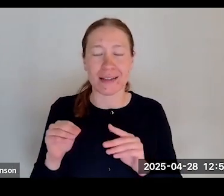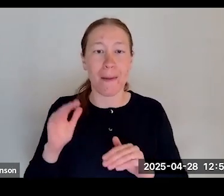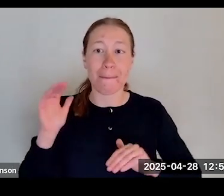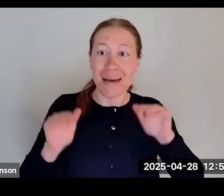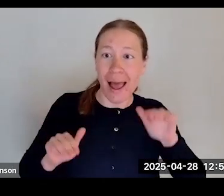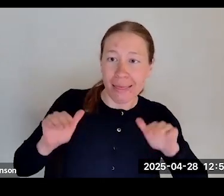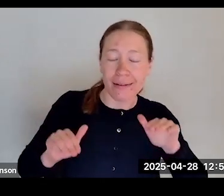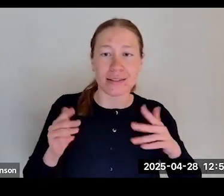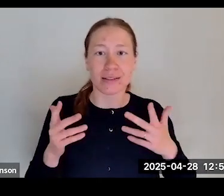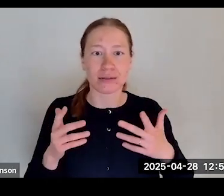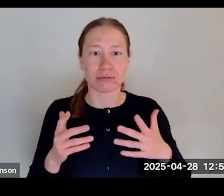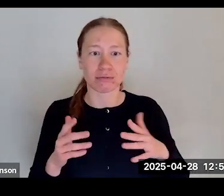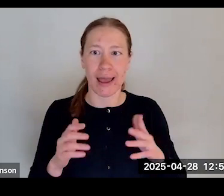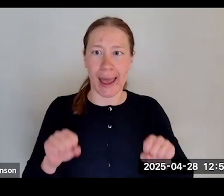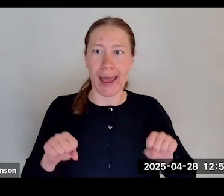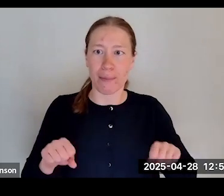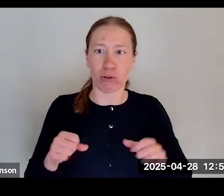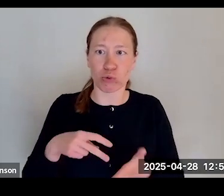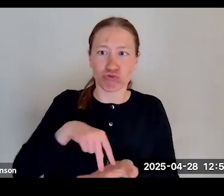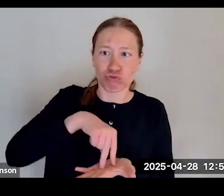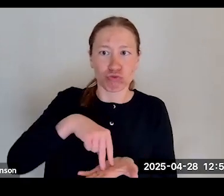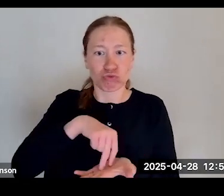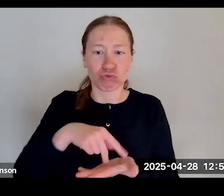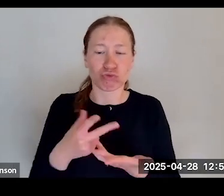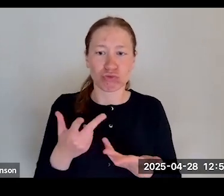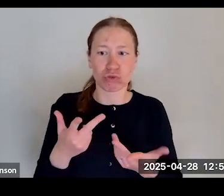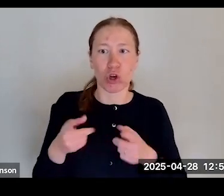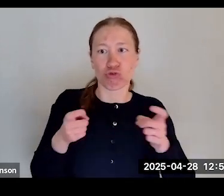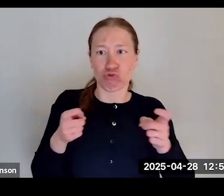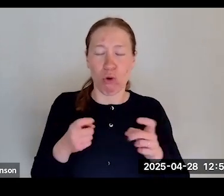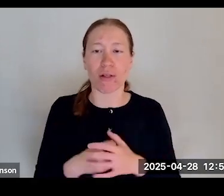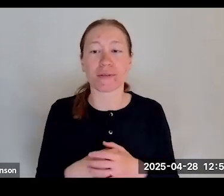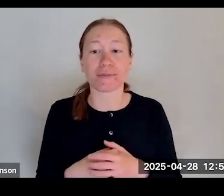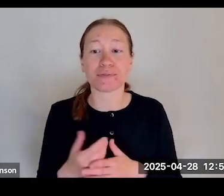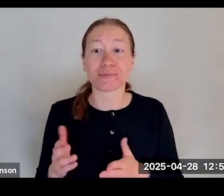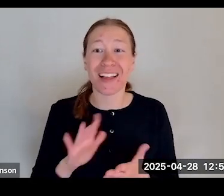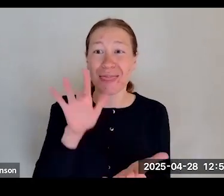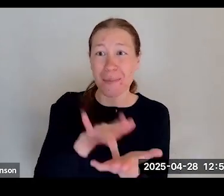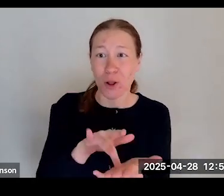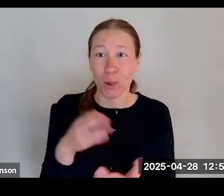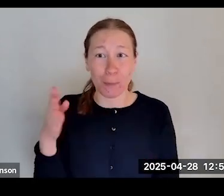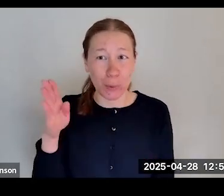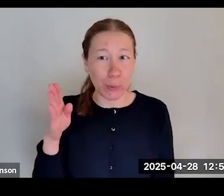so balance, coordination, fine motor control. In the middle, we have blue, that's the temporal lobe.